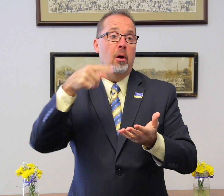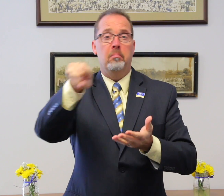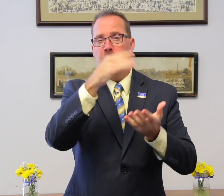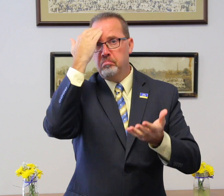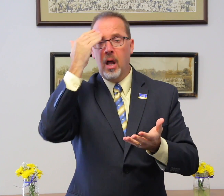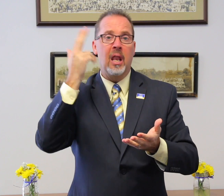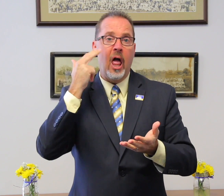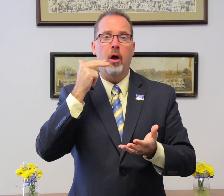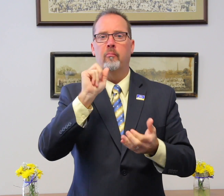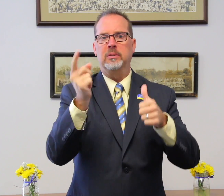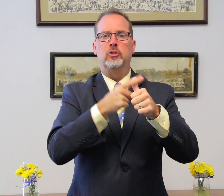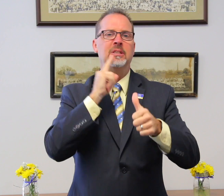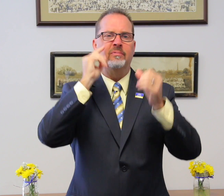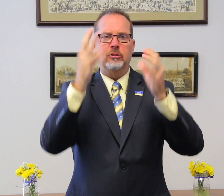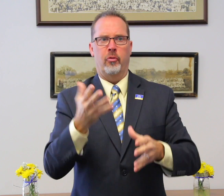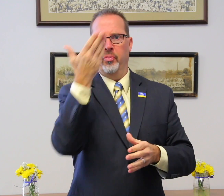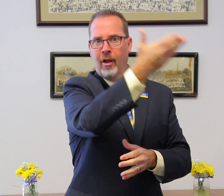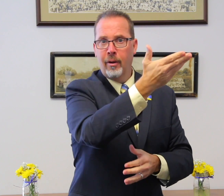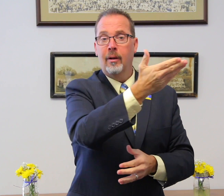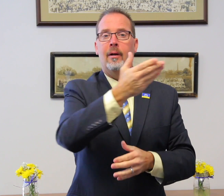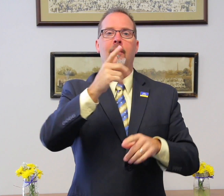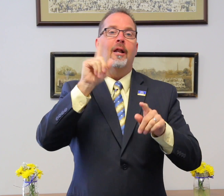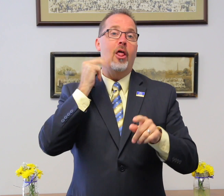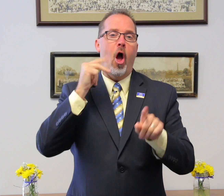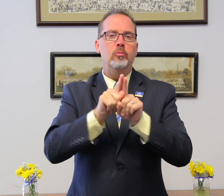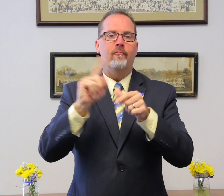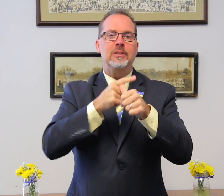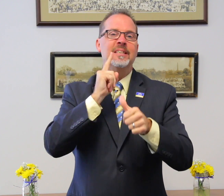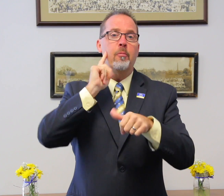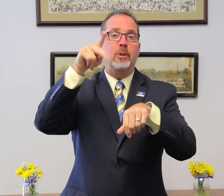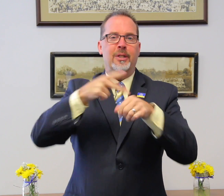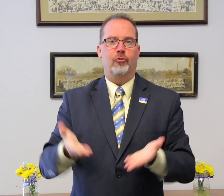ASD have. For example, Laurent Clerc was the first teacher at ASD and the first